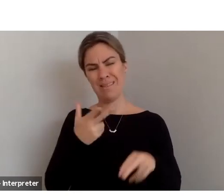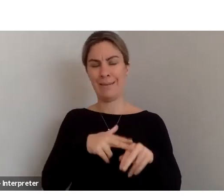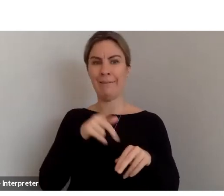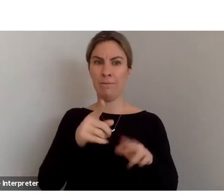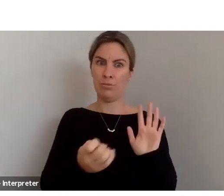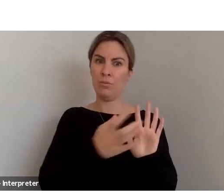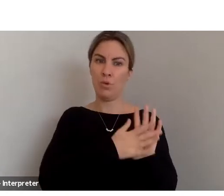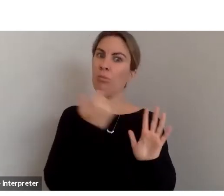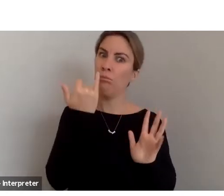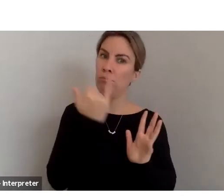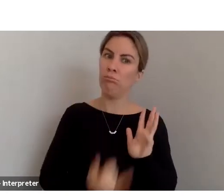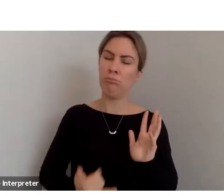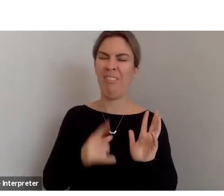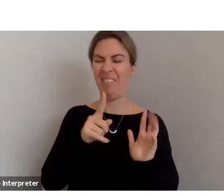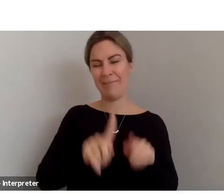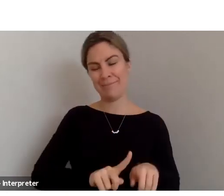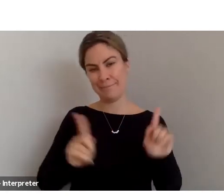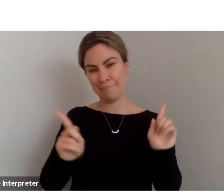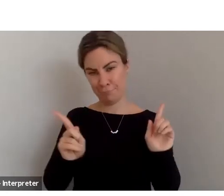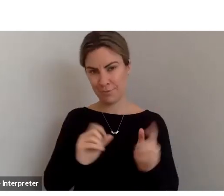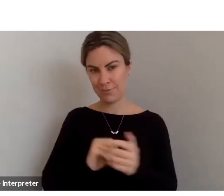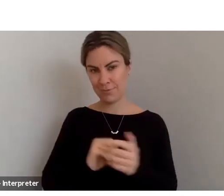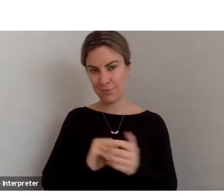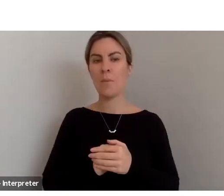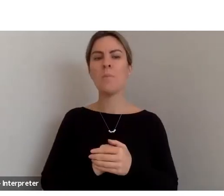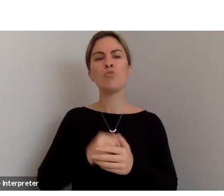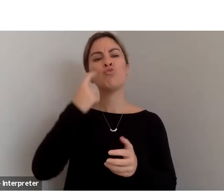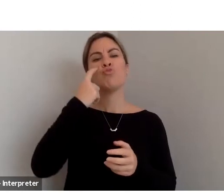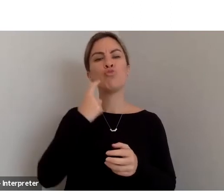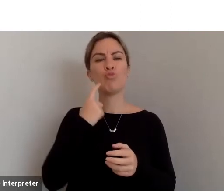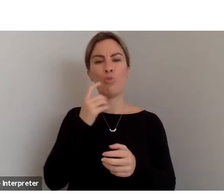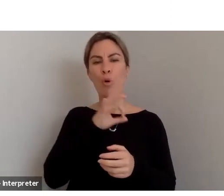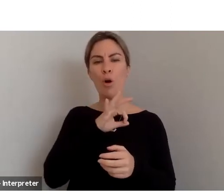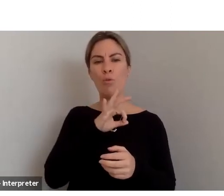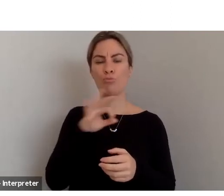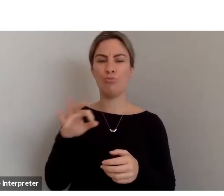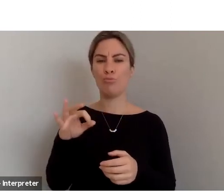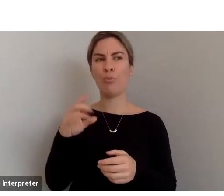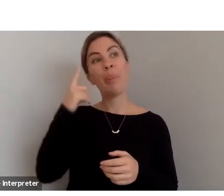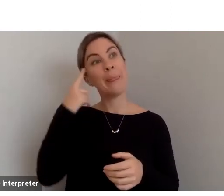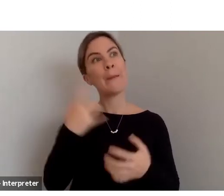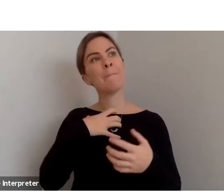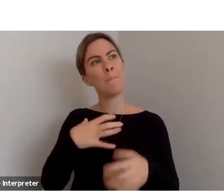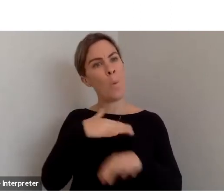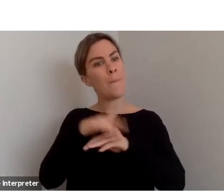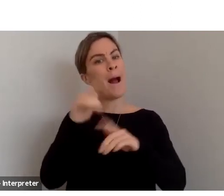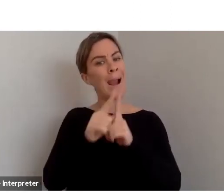That is a different thing. So just try to think more about language and do a little bit of research.